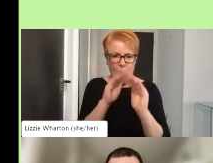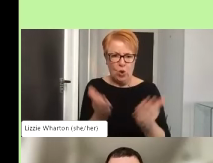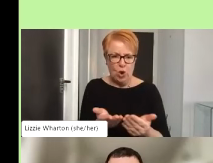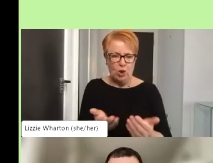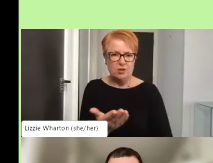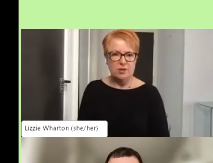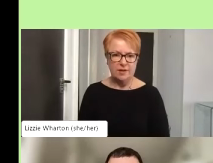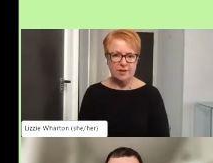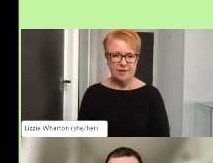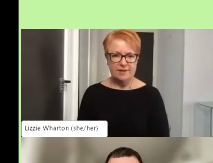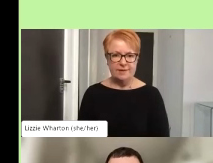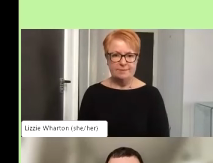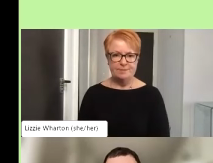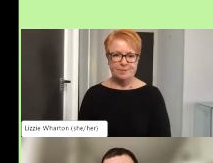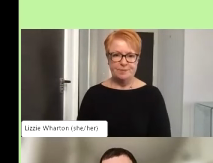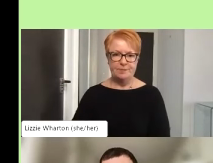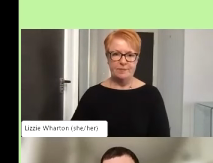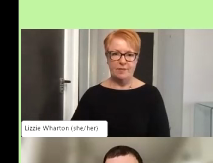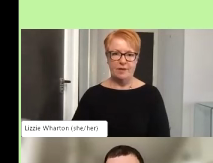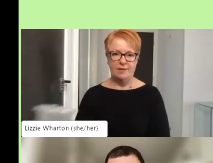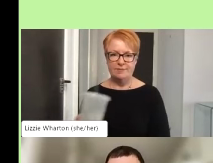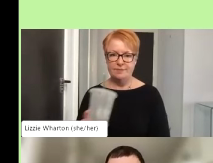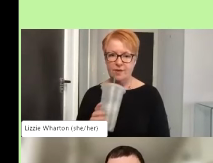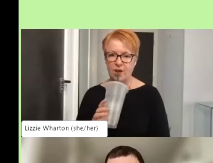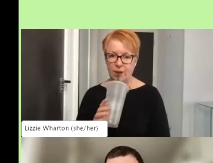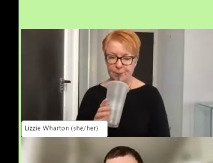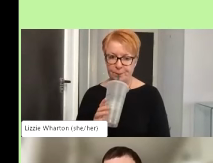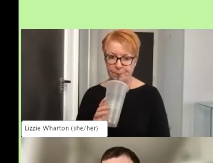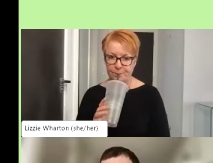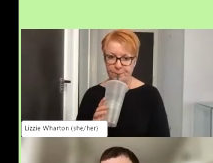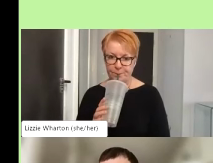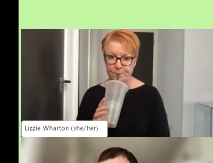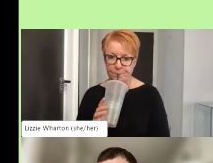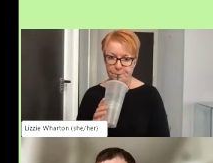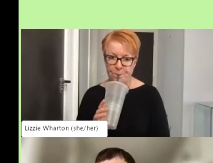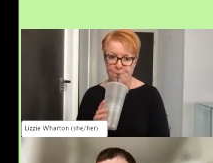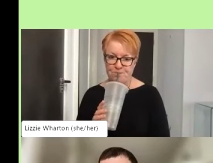And it this was understood when I was doing different versions of it in different museums,